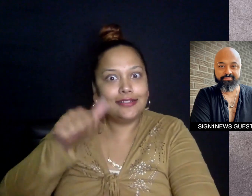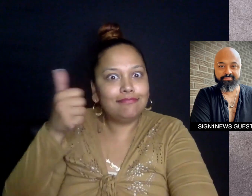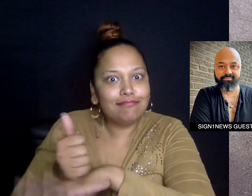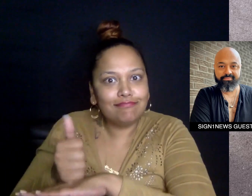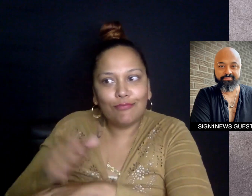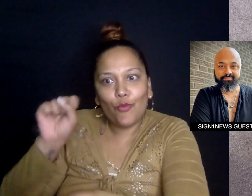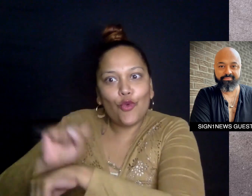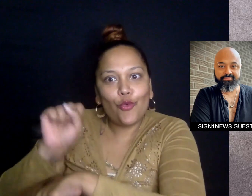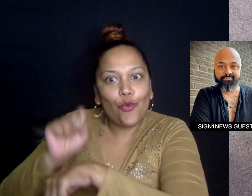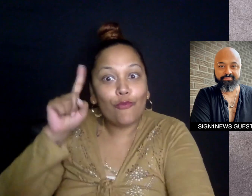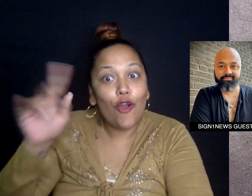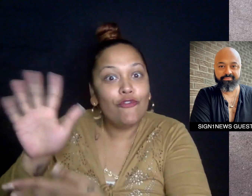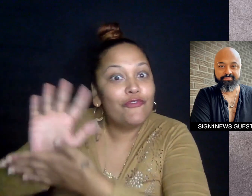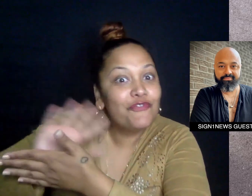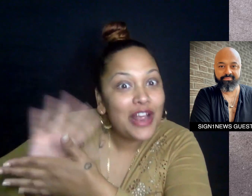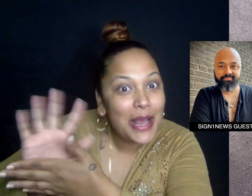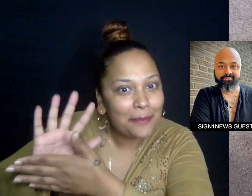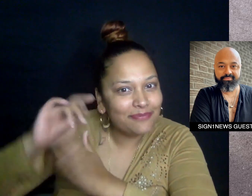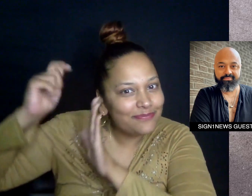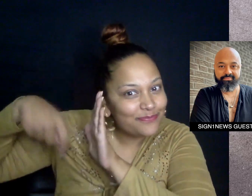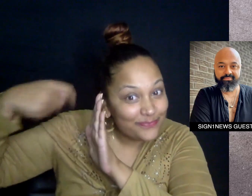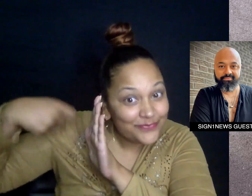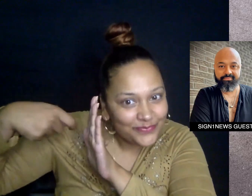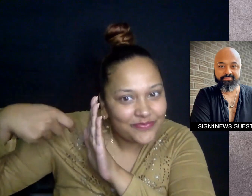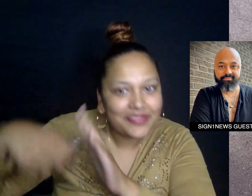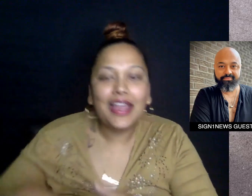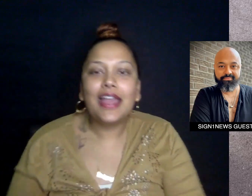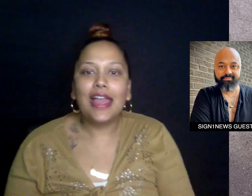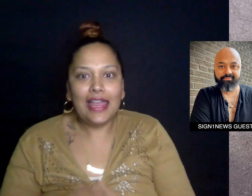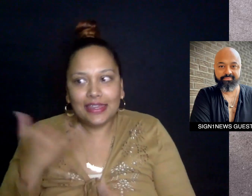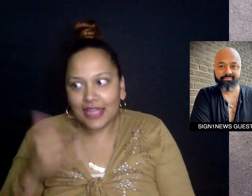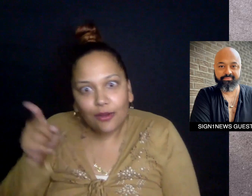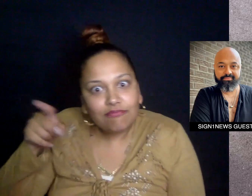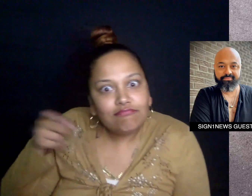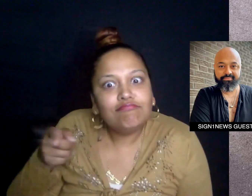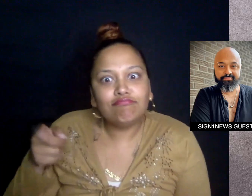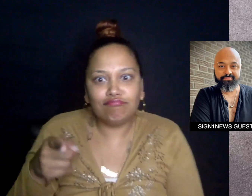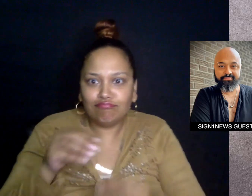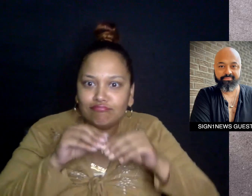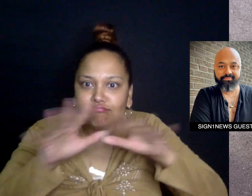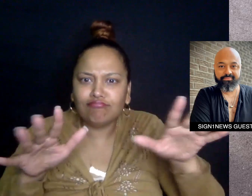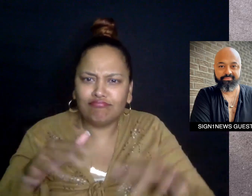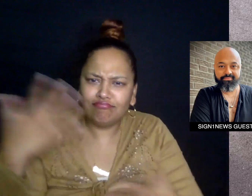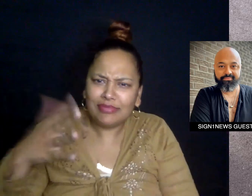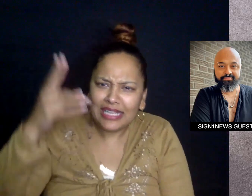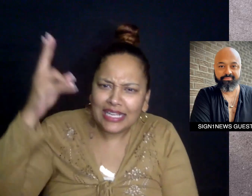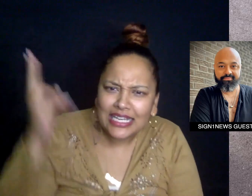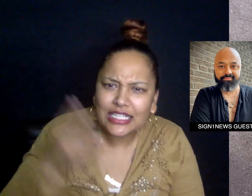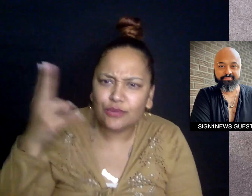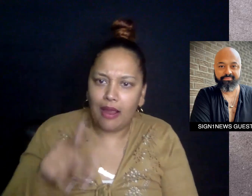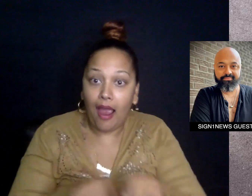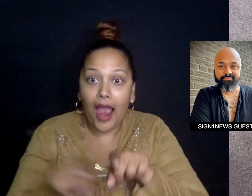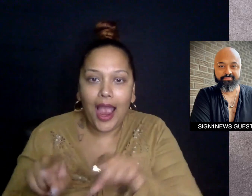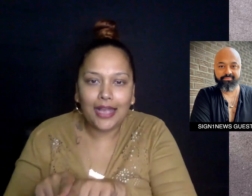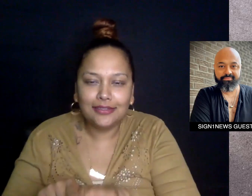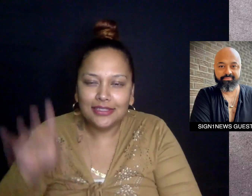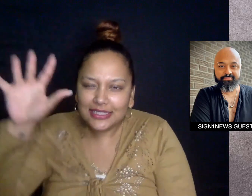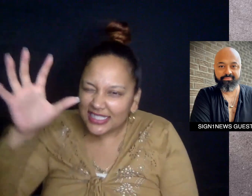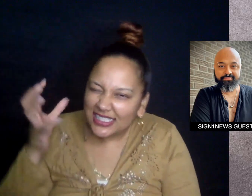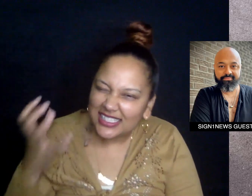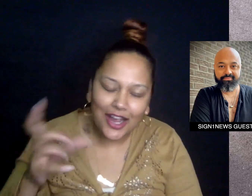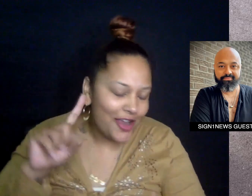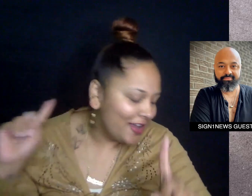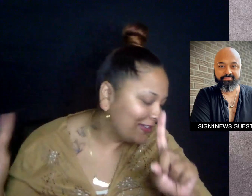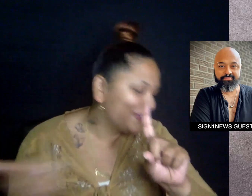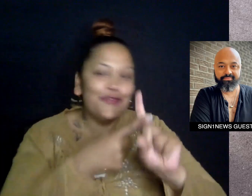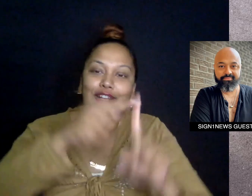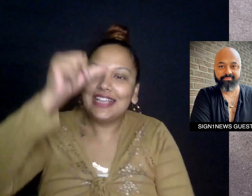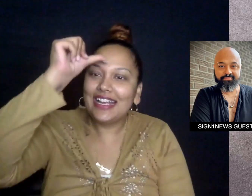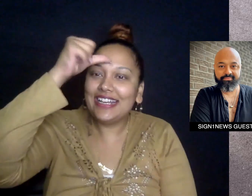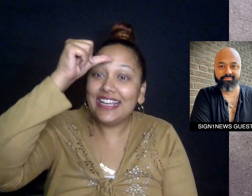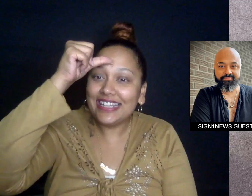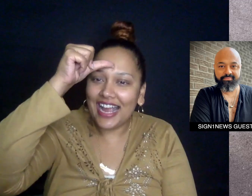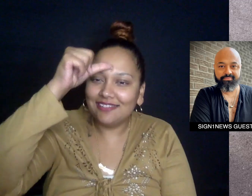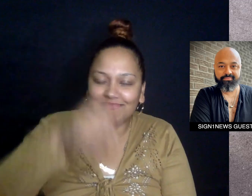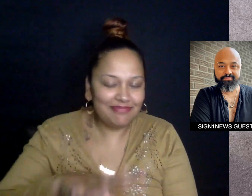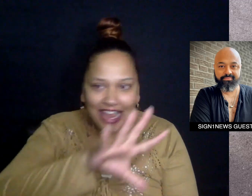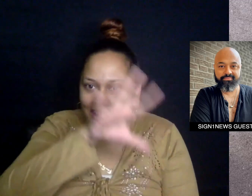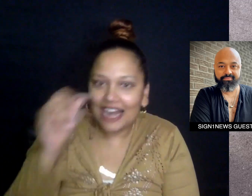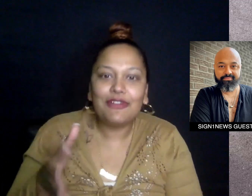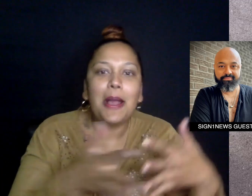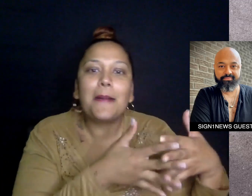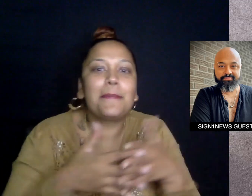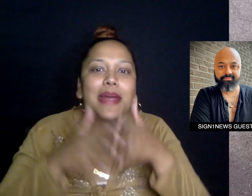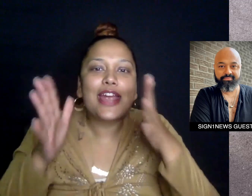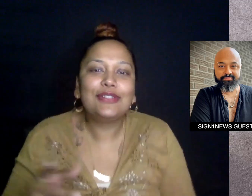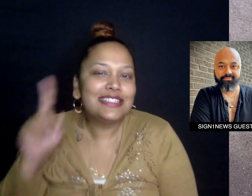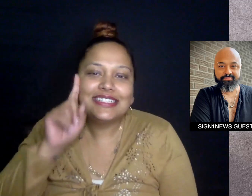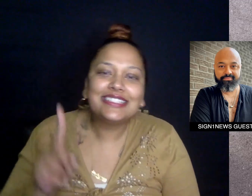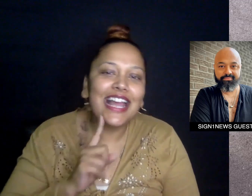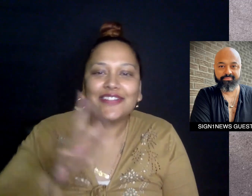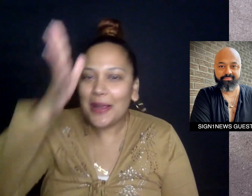Martha Anger is on assignment on a movie set they also made broadcast history as Sign1News's